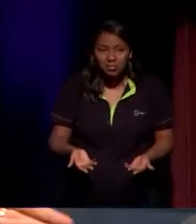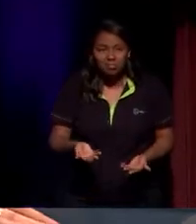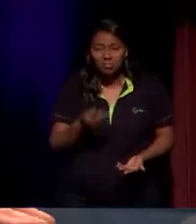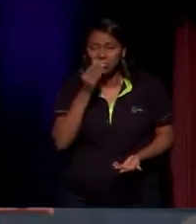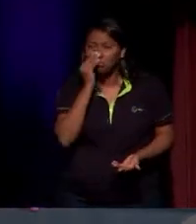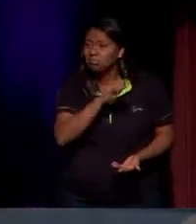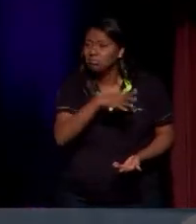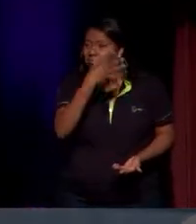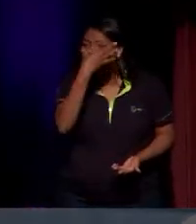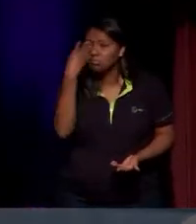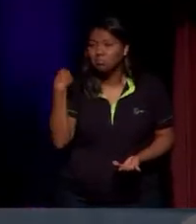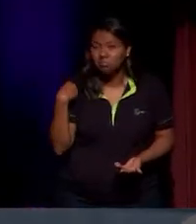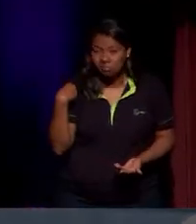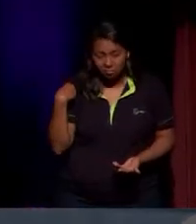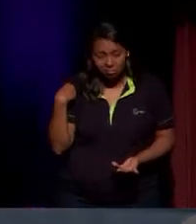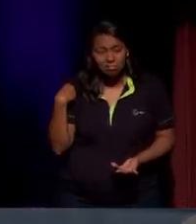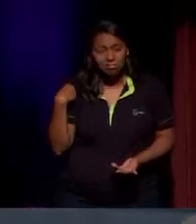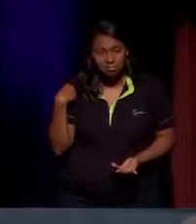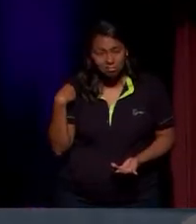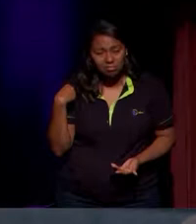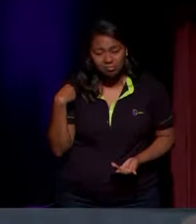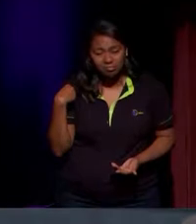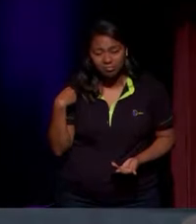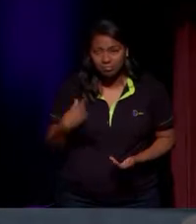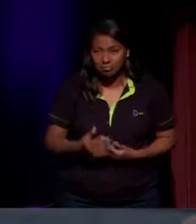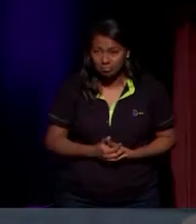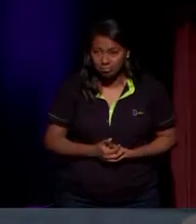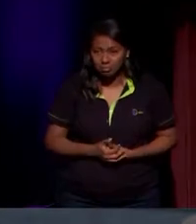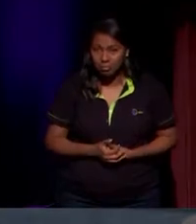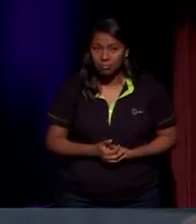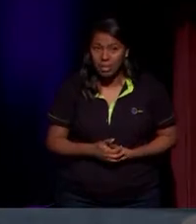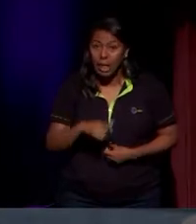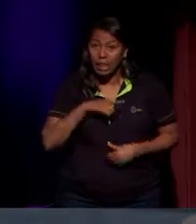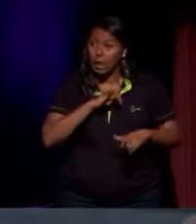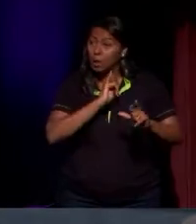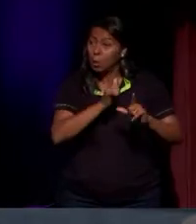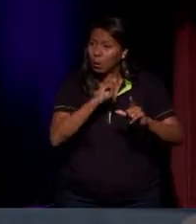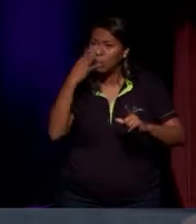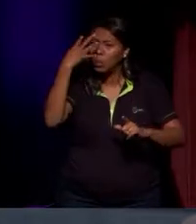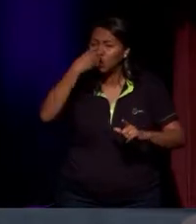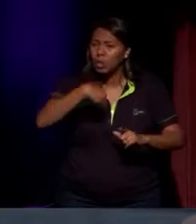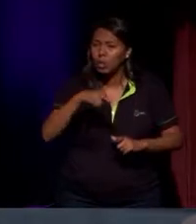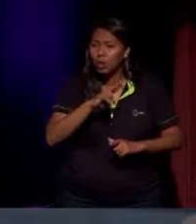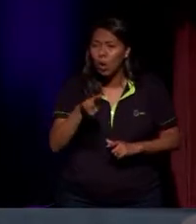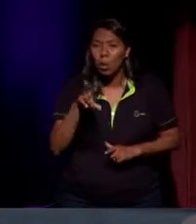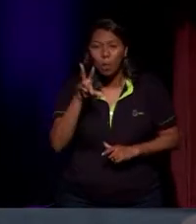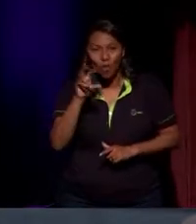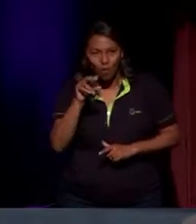in the process of struggle, there is a documentary very beautiful, what's your name? The Grandmothers of the Guerrilla,